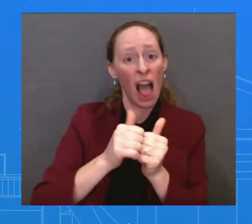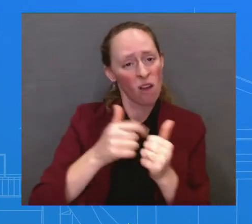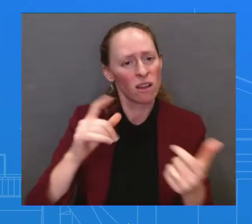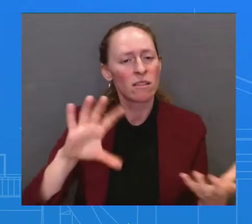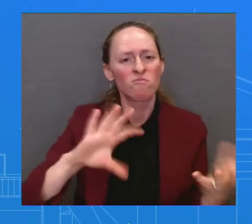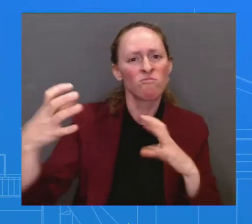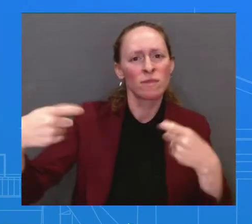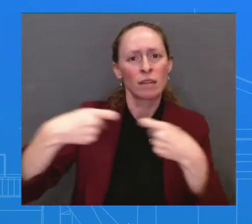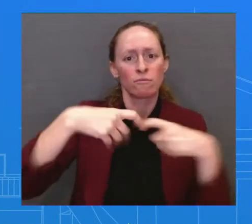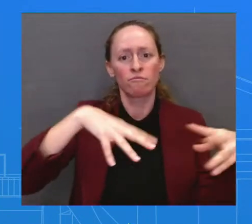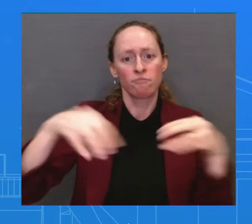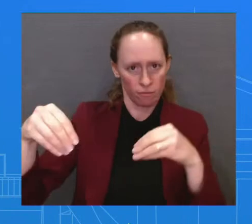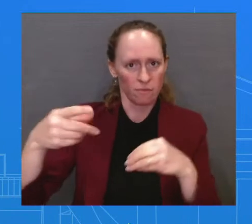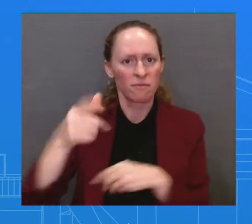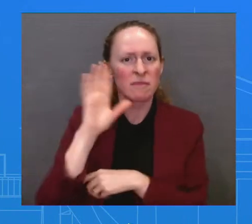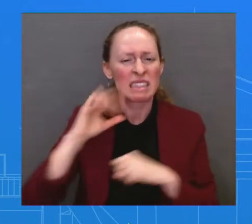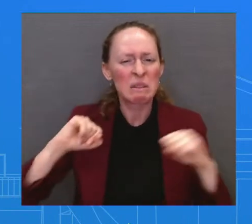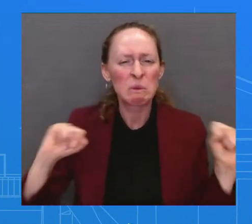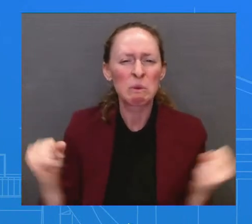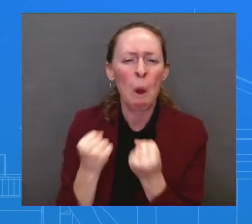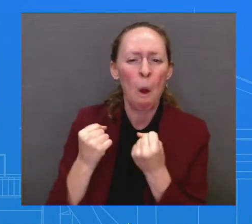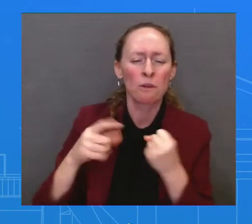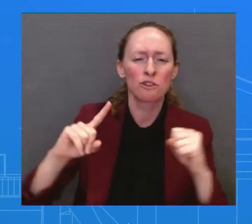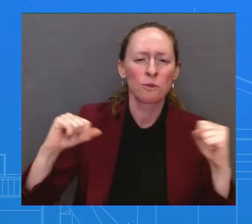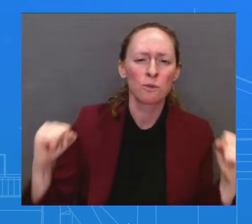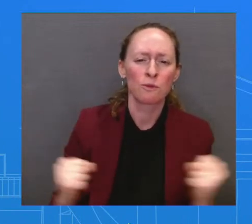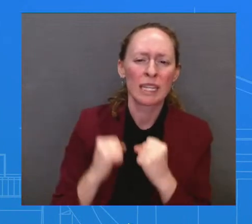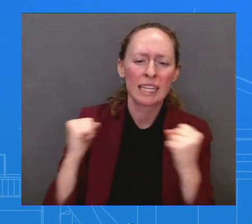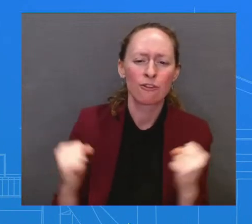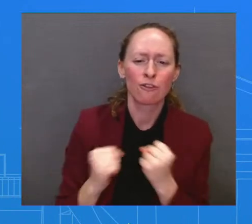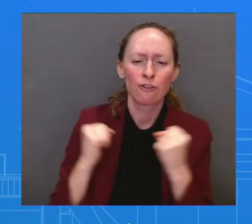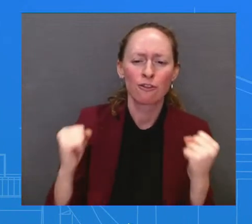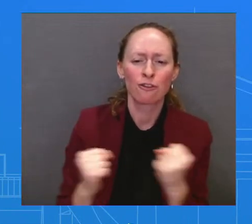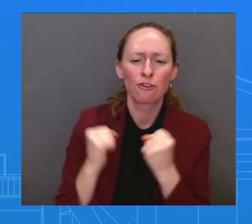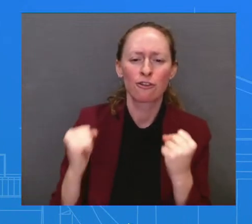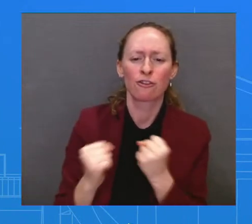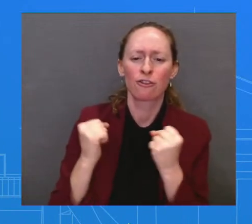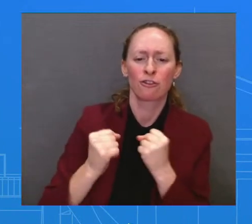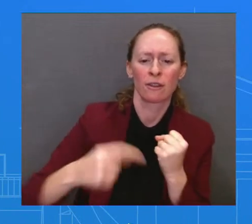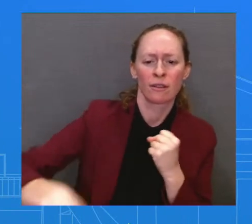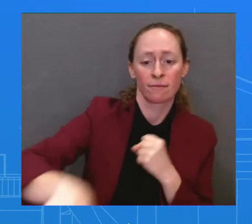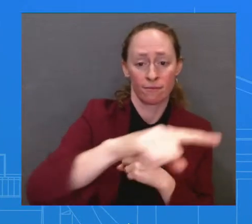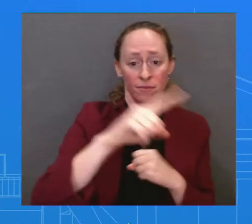and more difficult for Russia to be able to pull off. The package the President will announce today